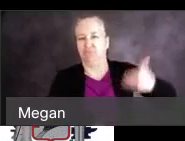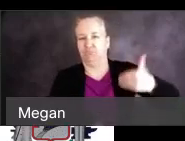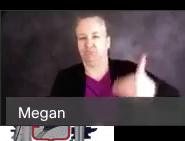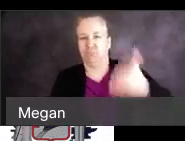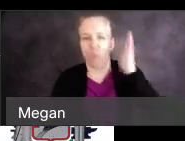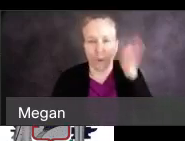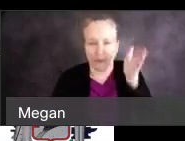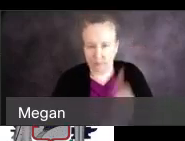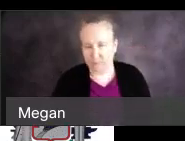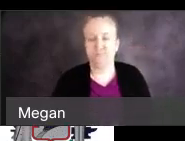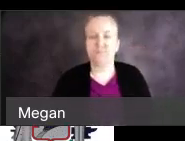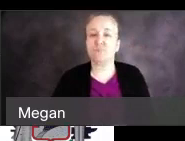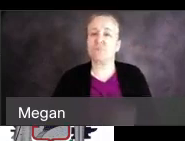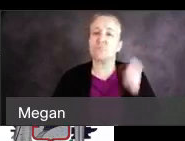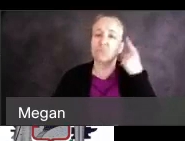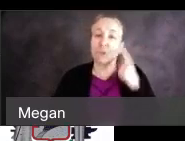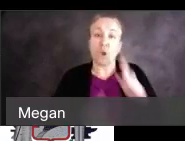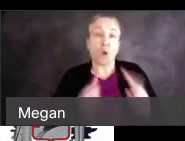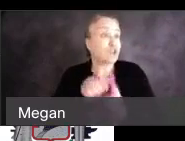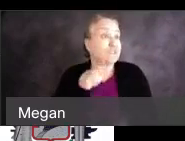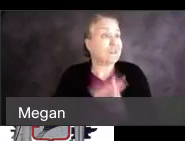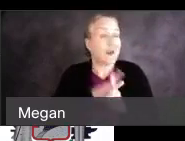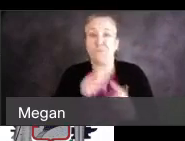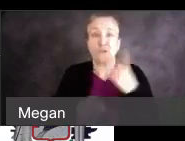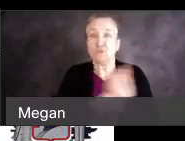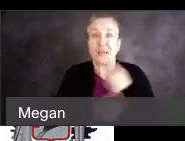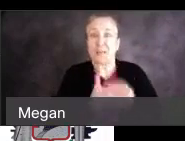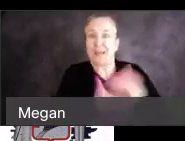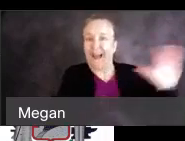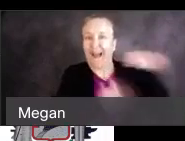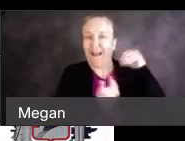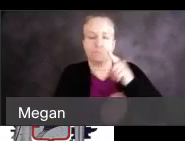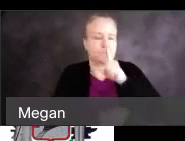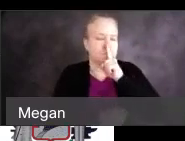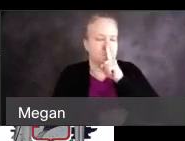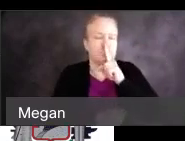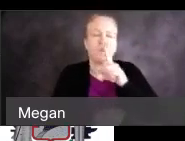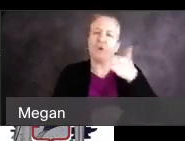This is not a first come first serve program, grants will be awarded on a rolling basis,